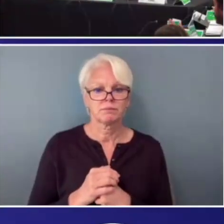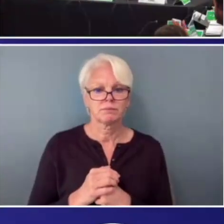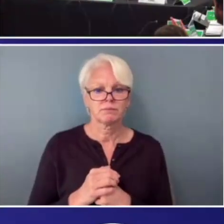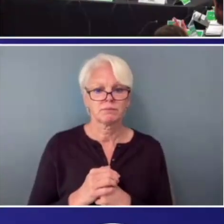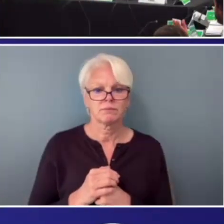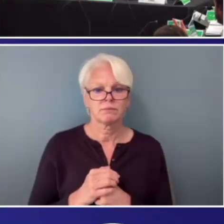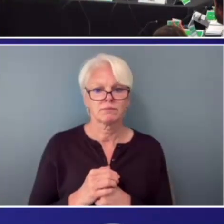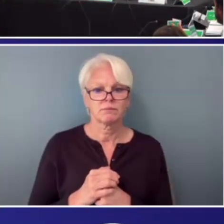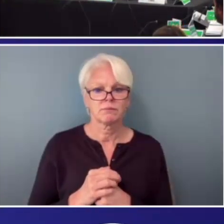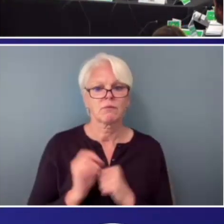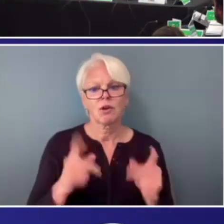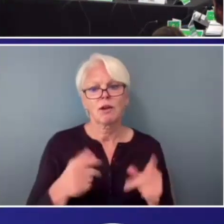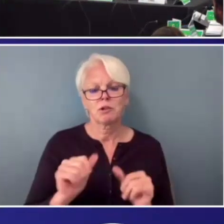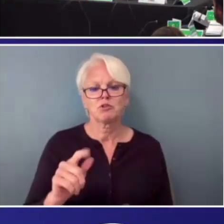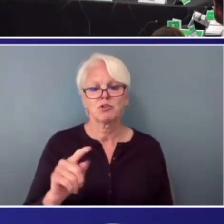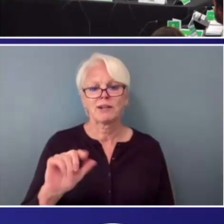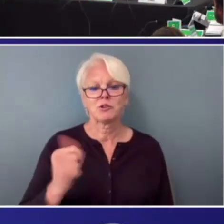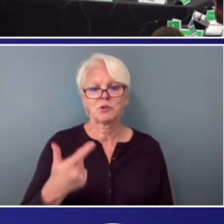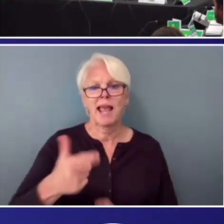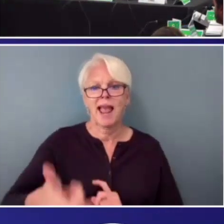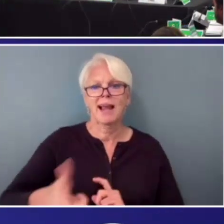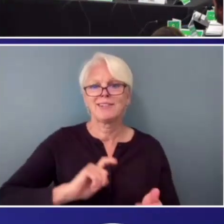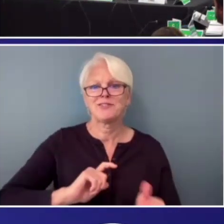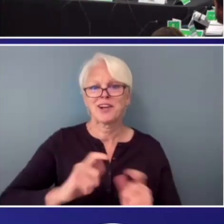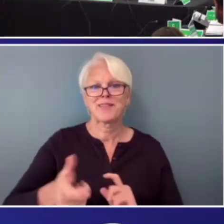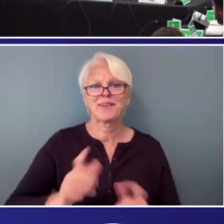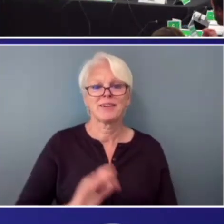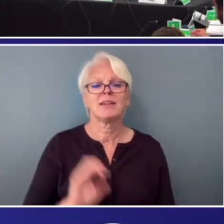If I could come over. Okay. Go ahead. Okay.